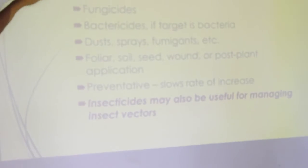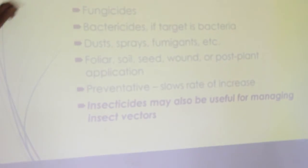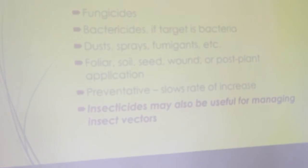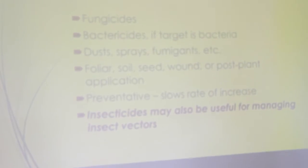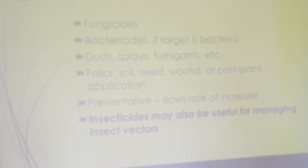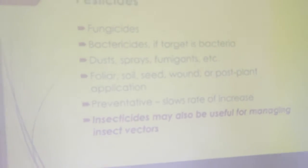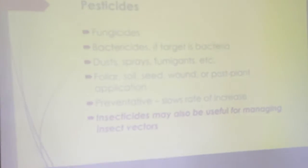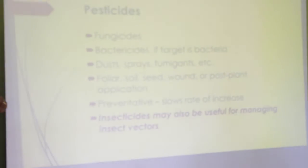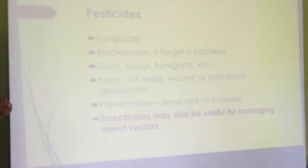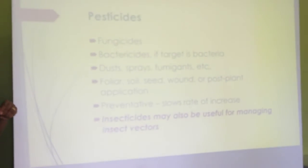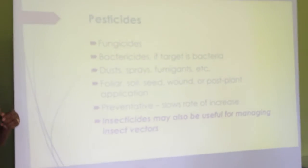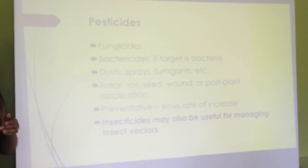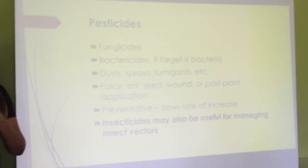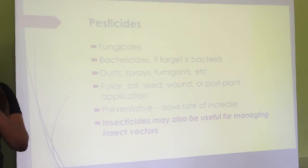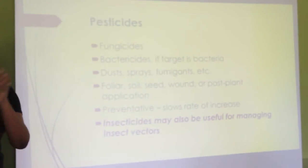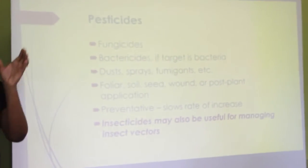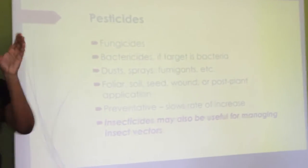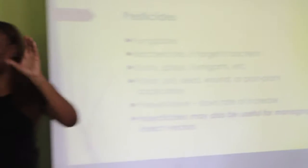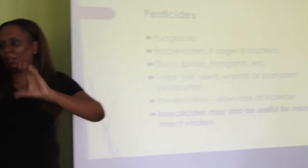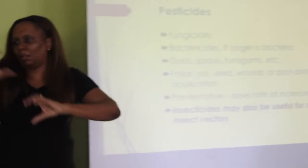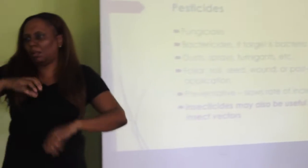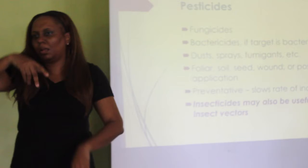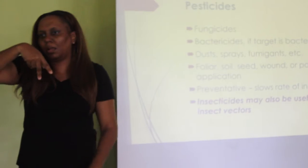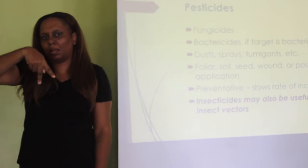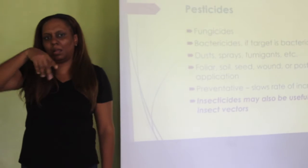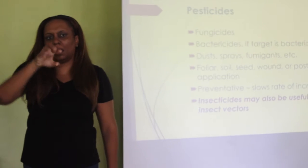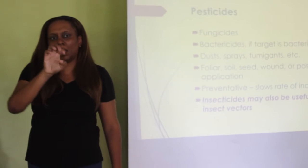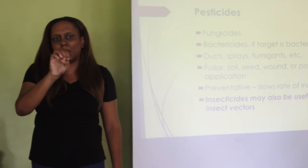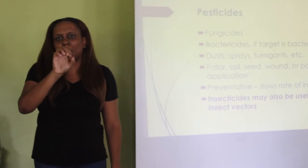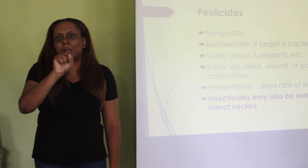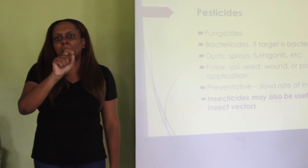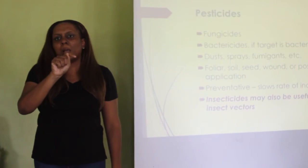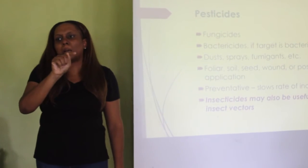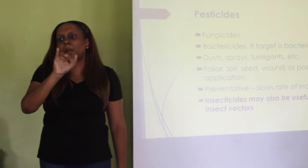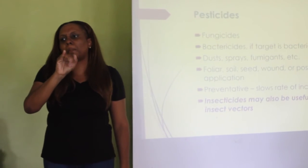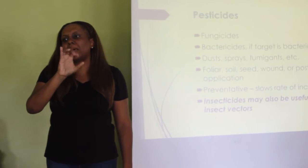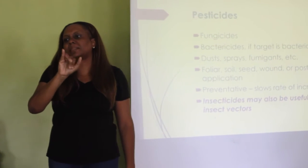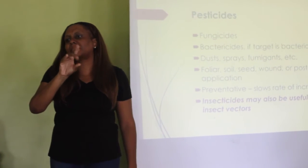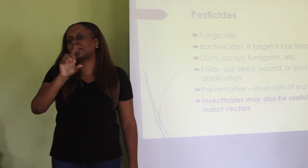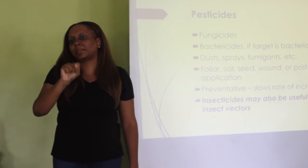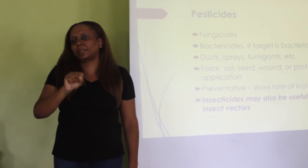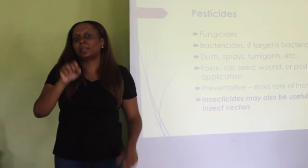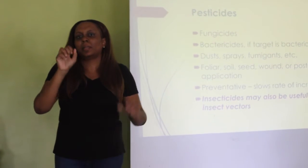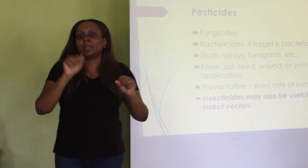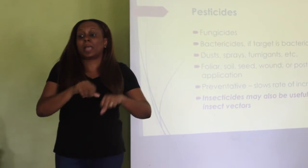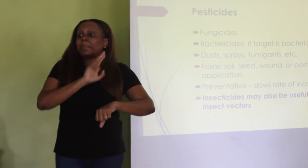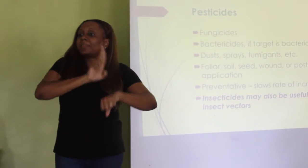on the chemical that you would use but it's organic or inorganic on your to treat your fungus